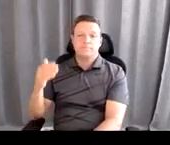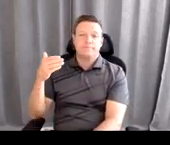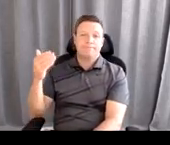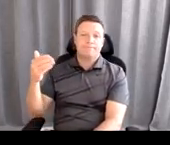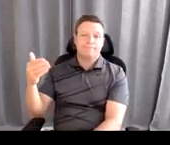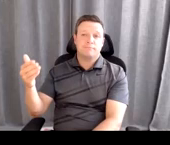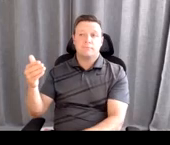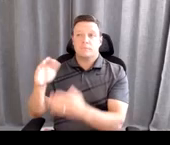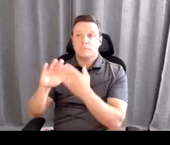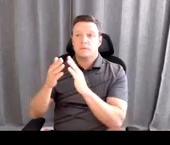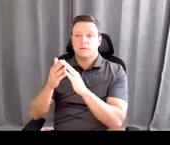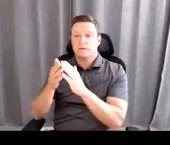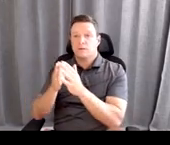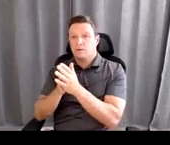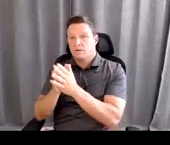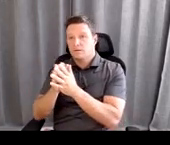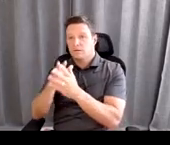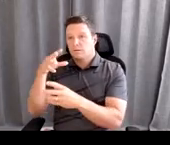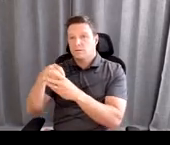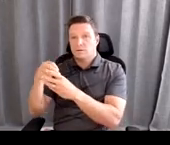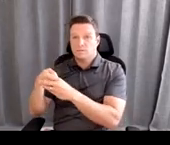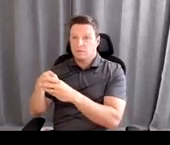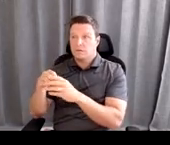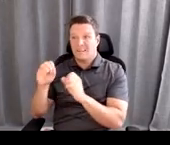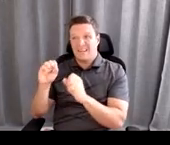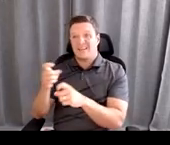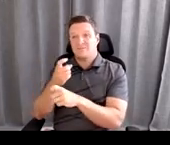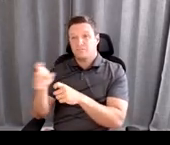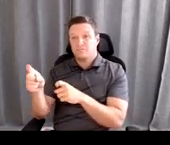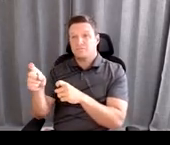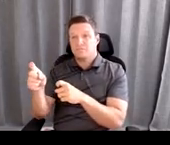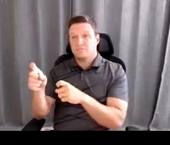and servicing programs can be detrimental because you're sending somebody